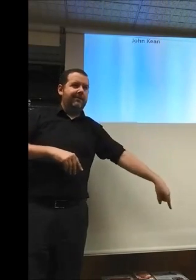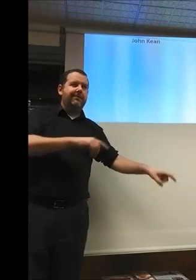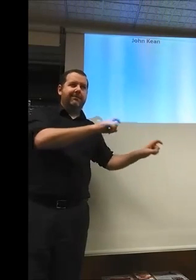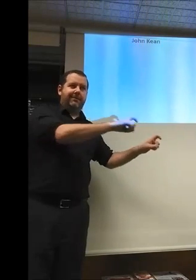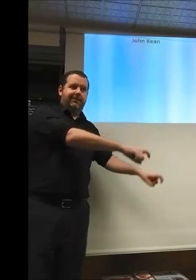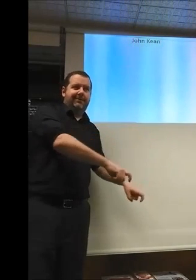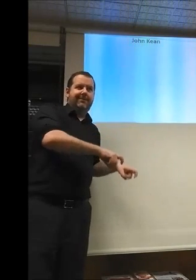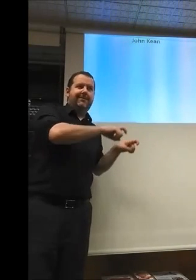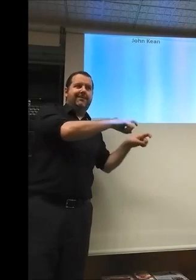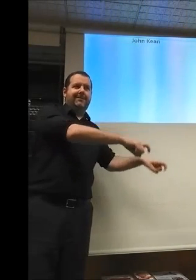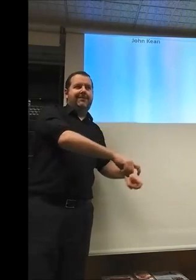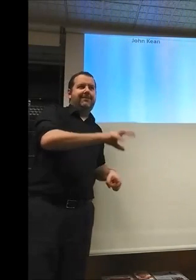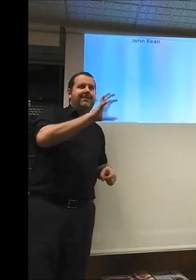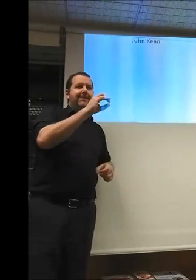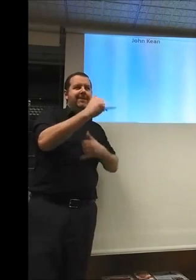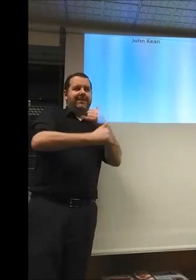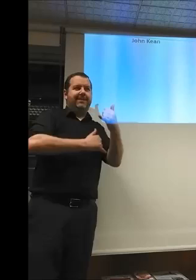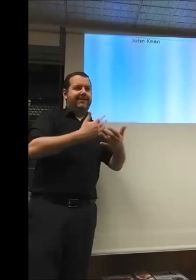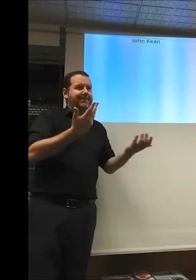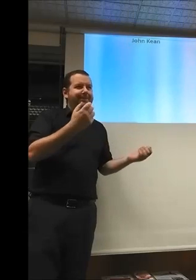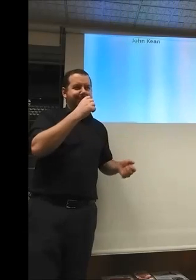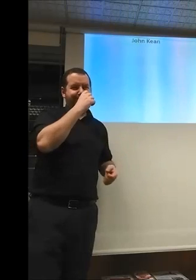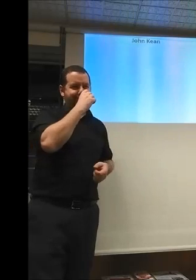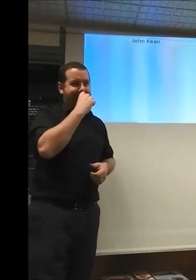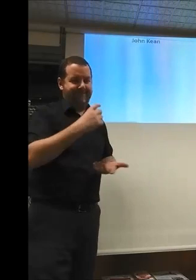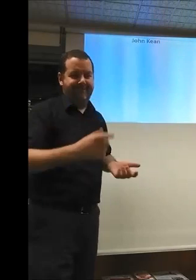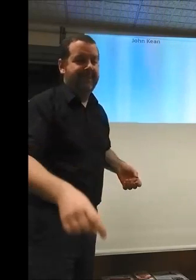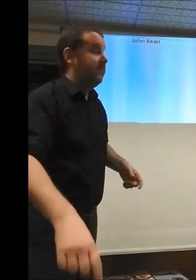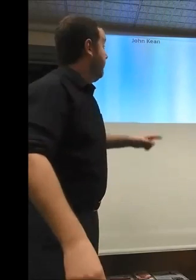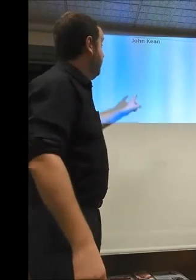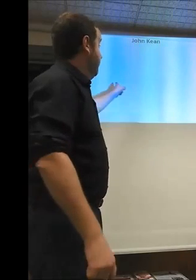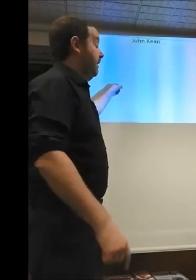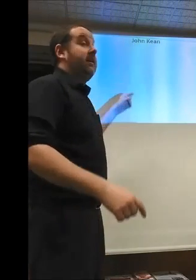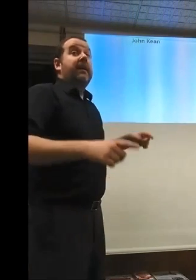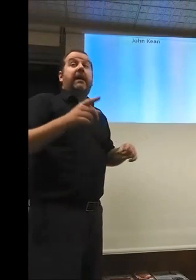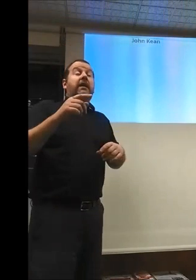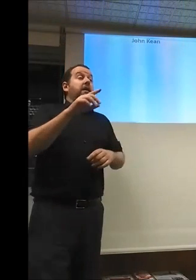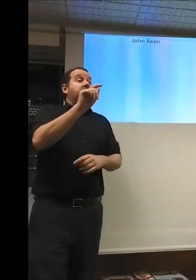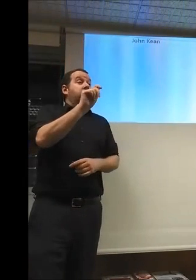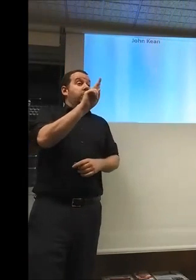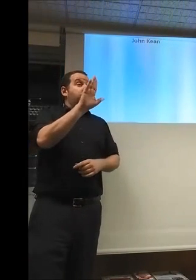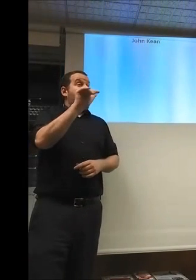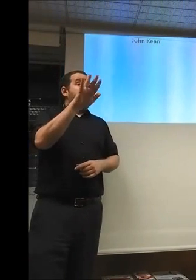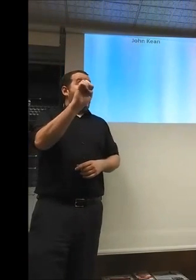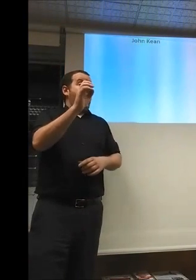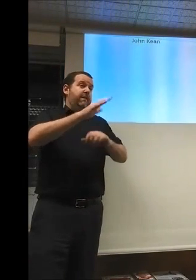He didn’t have any education, he couldn’t read or write and he was a butcher, sorry that’s my sign..